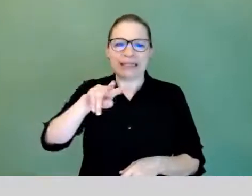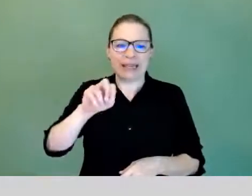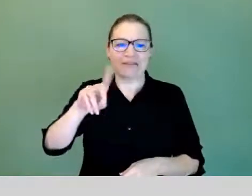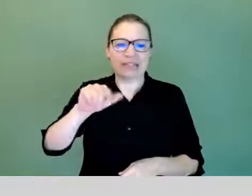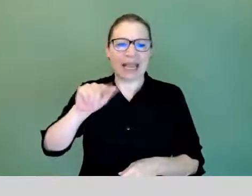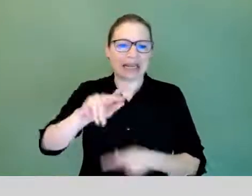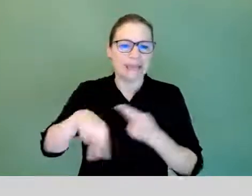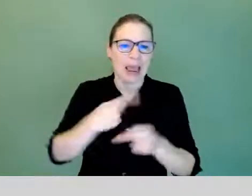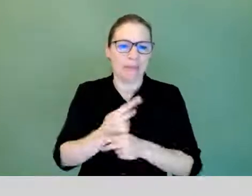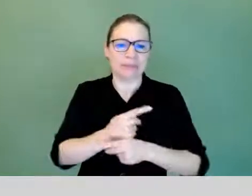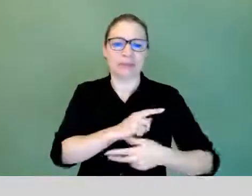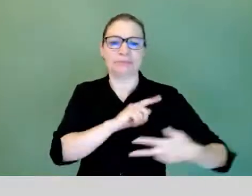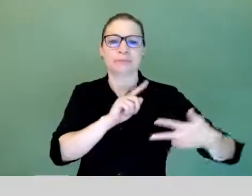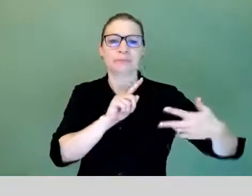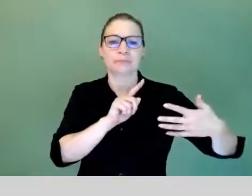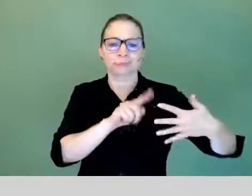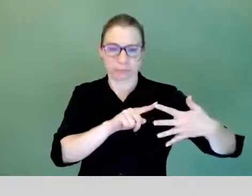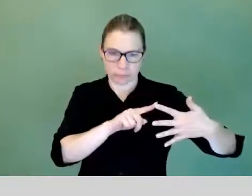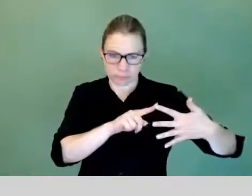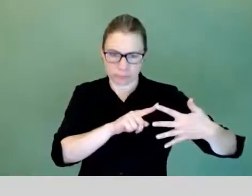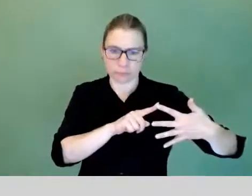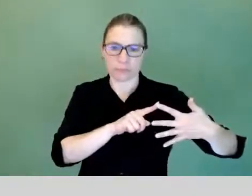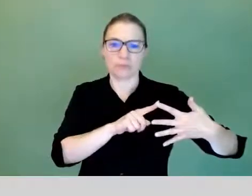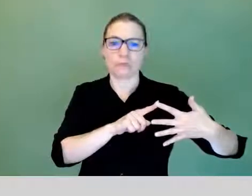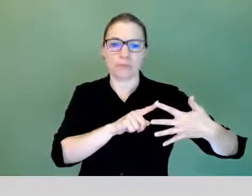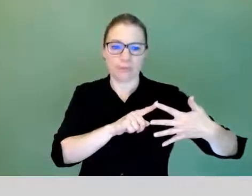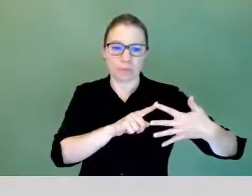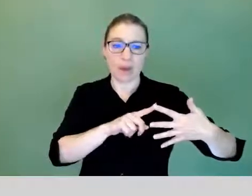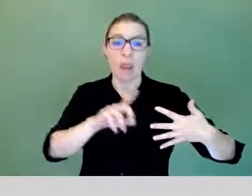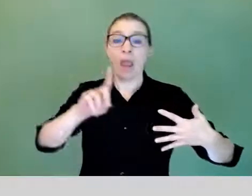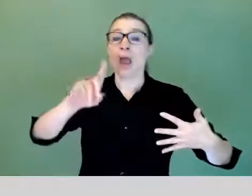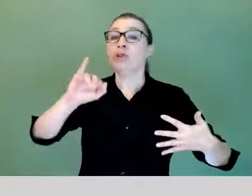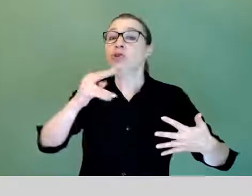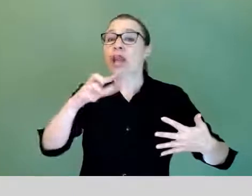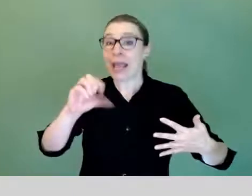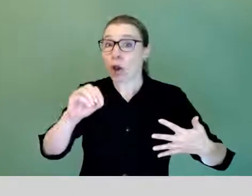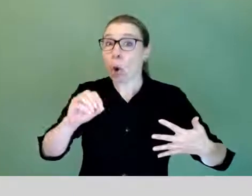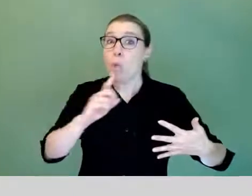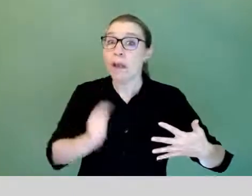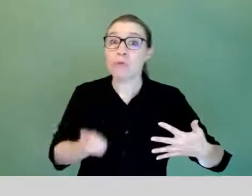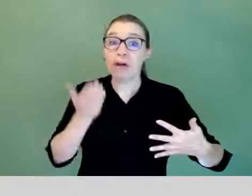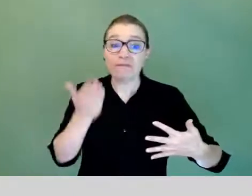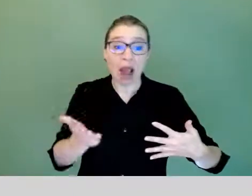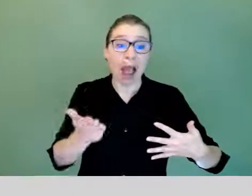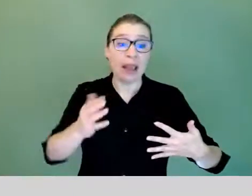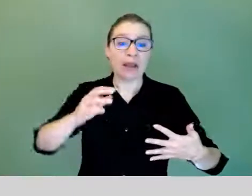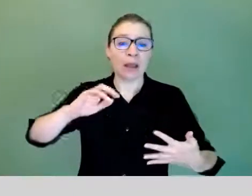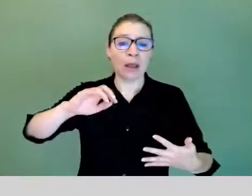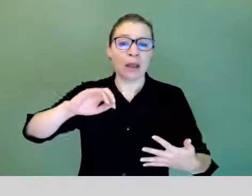using digital signatures. And for that Django provides jsignature module.